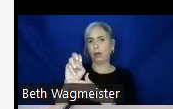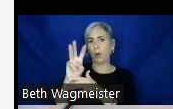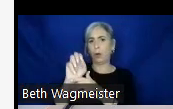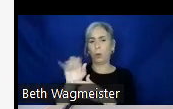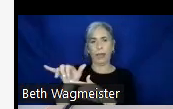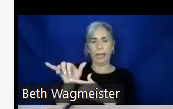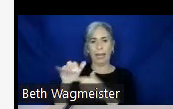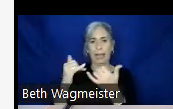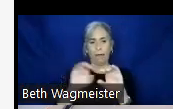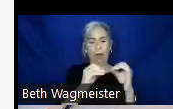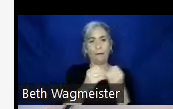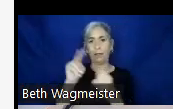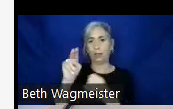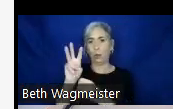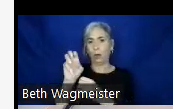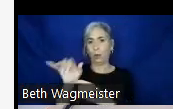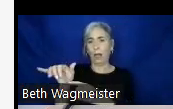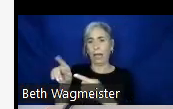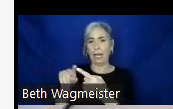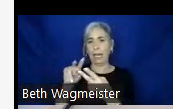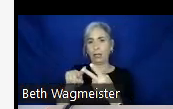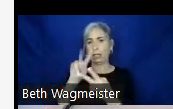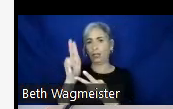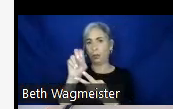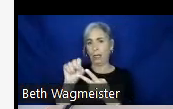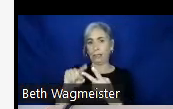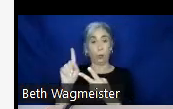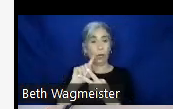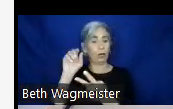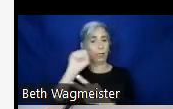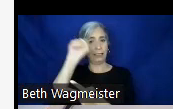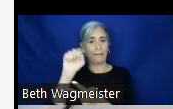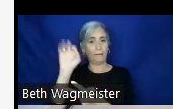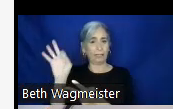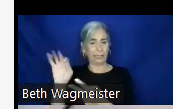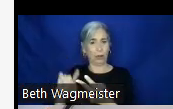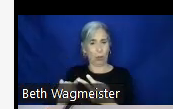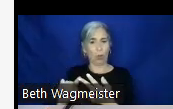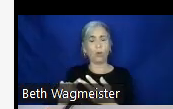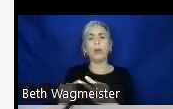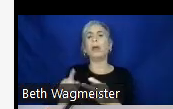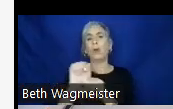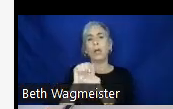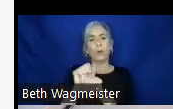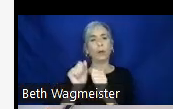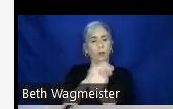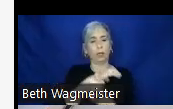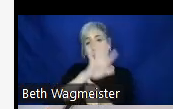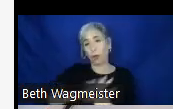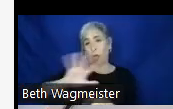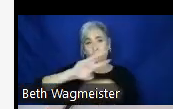offices in Norway and the U.S. and San Francisco. And we work for customers worldwide, making their